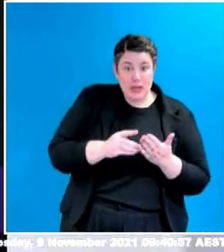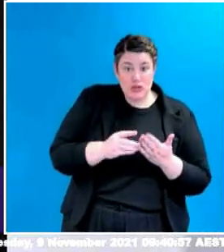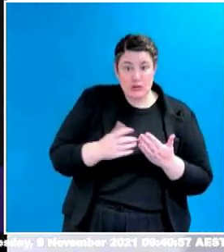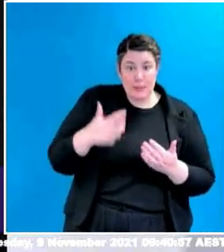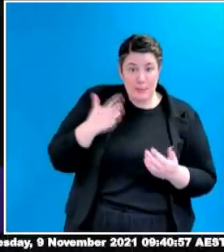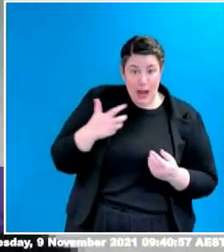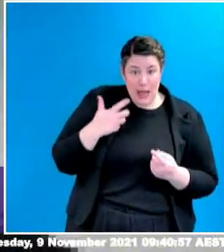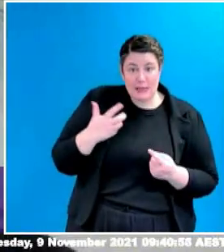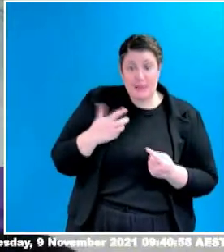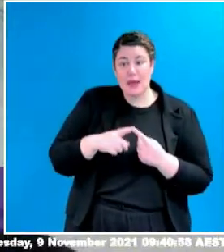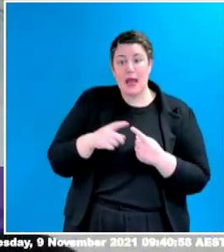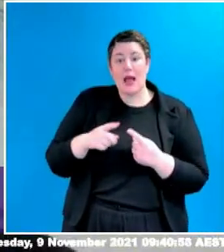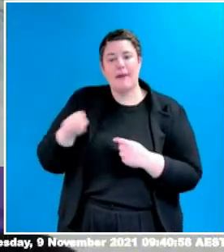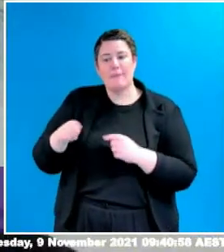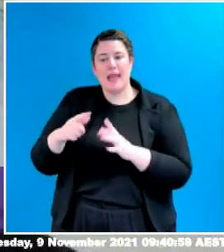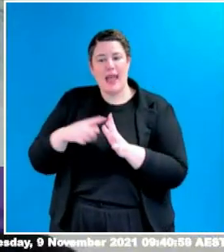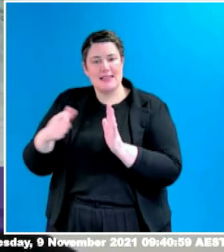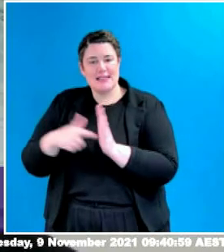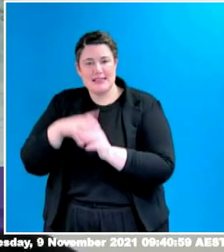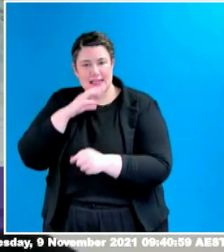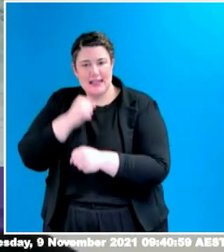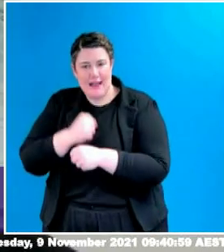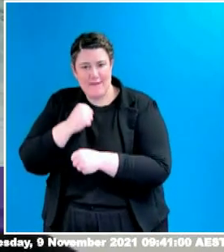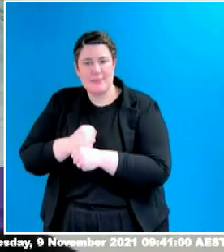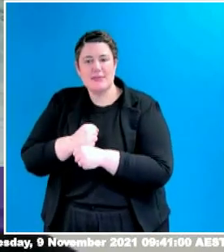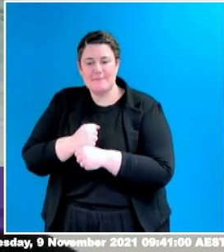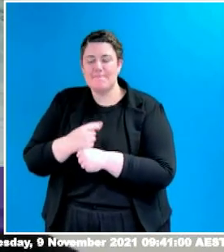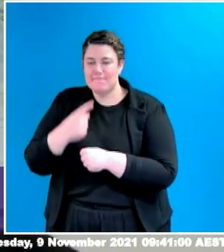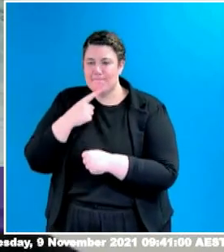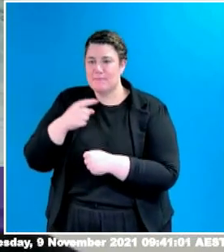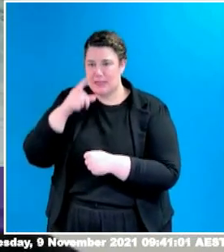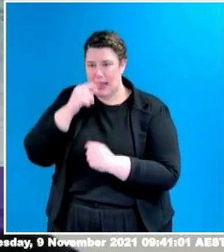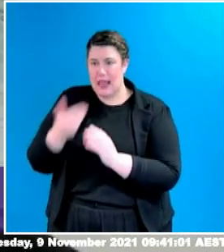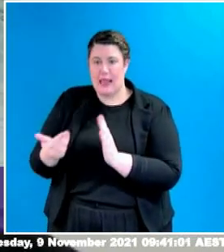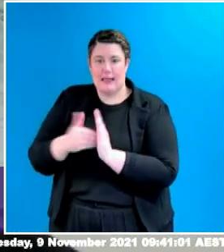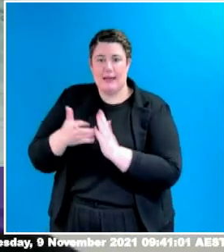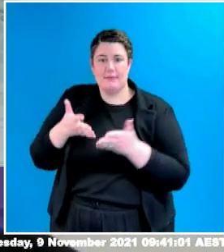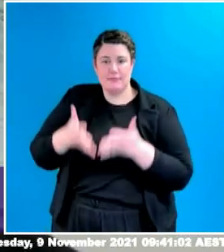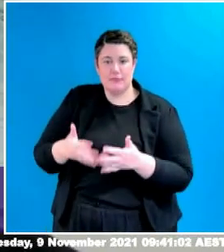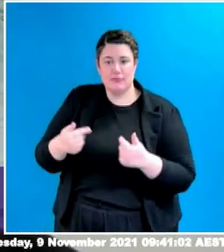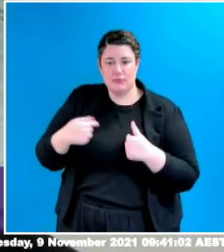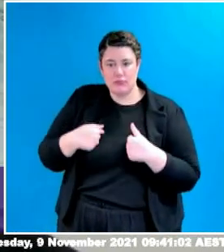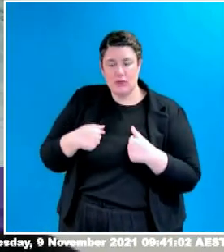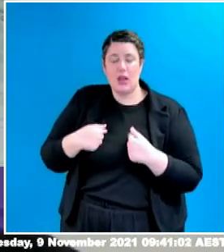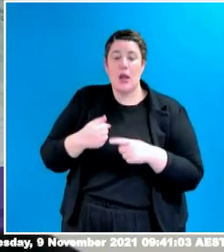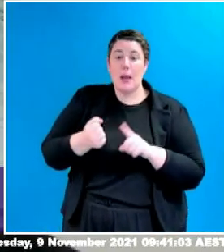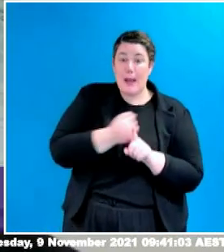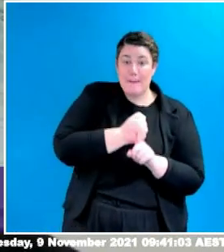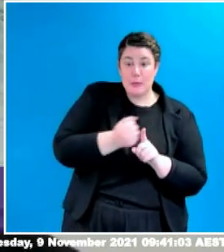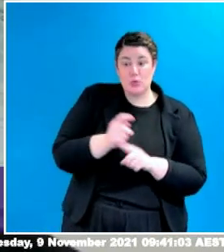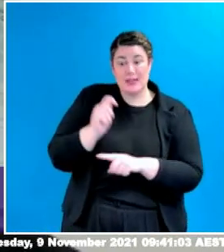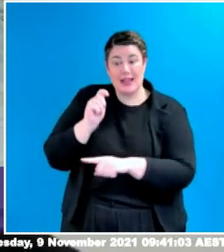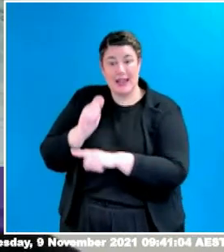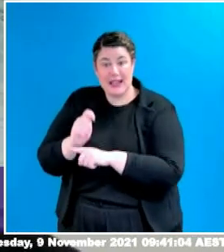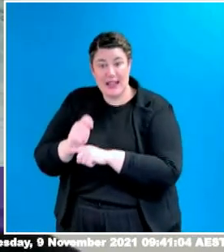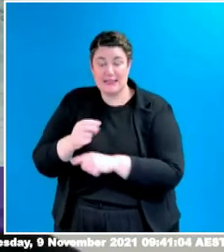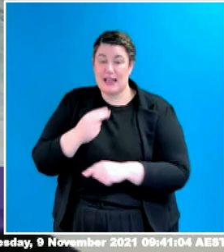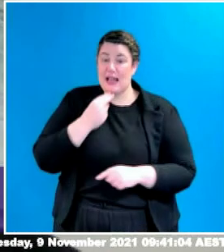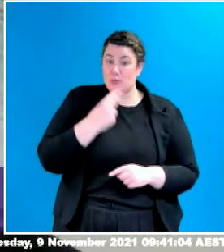Government has recently enacted provisions to enable us to deal with abuse, neglect and exploitation of people with disability.